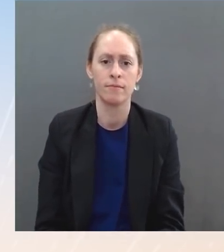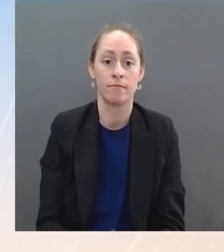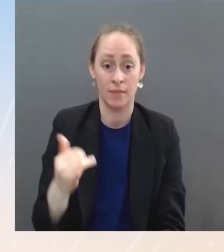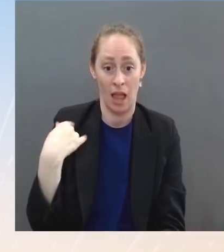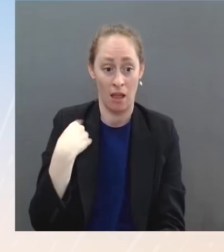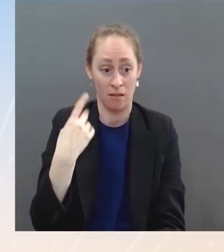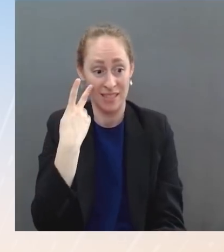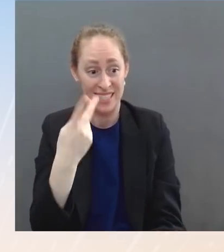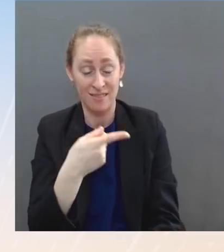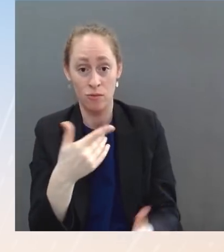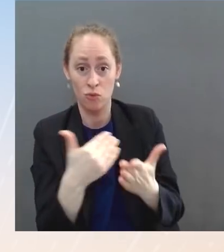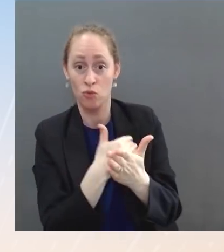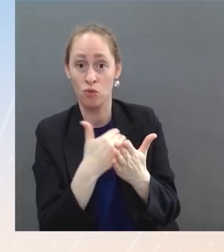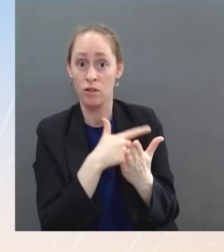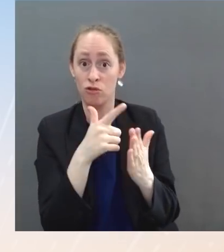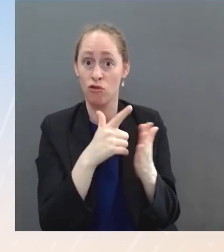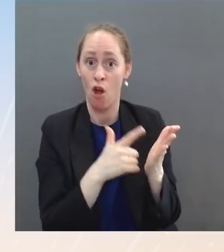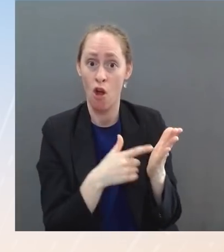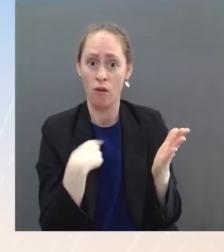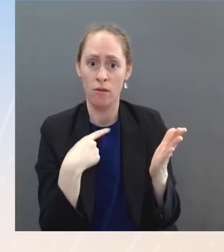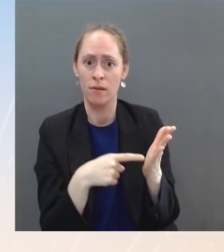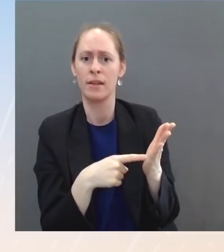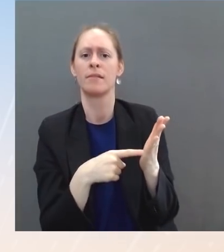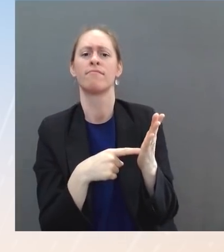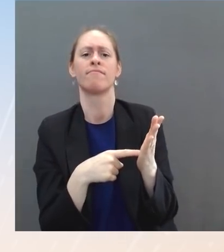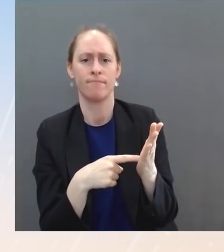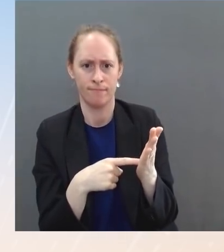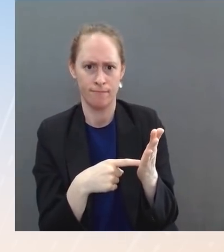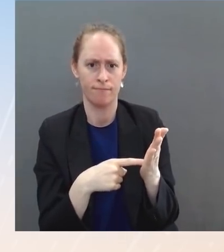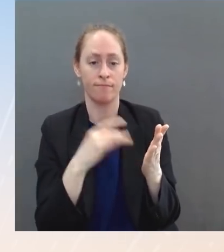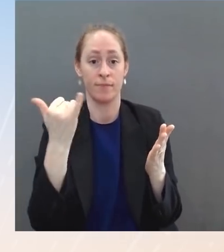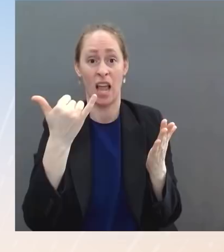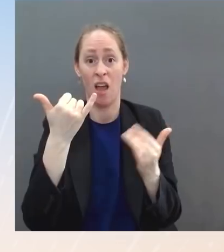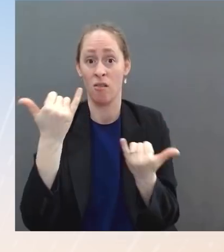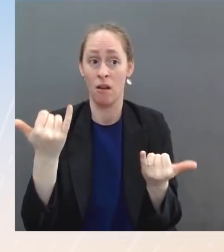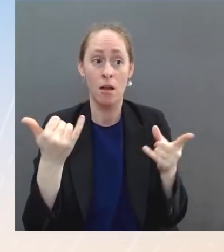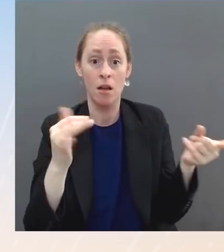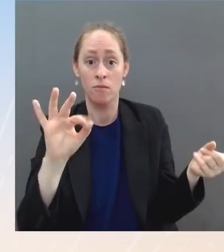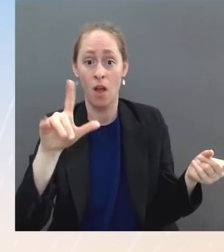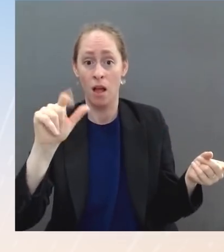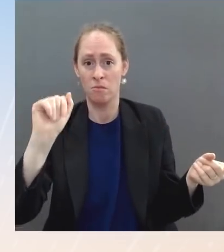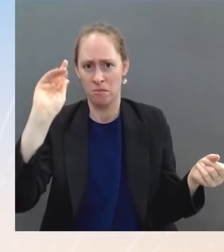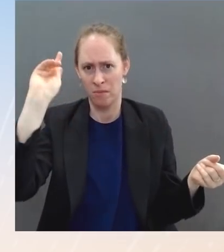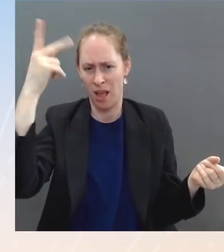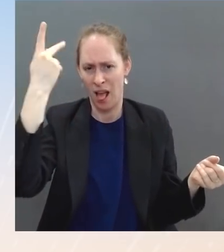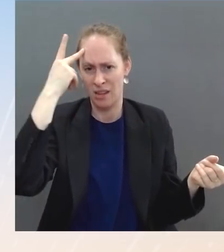is politicians in Florida propagating misinformed, hateful policies that do absolutely nothing